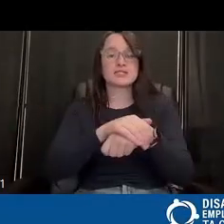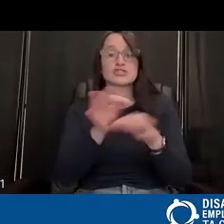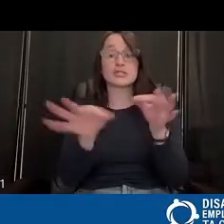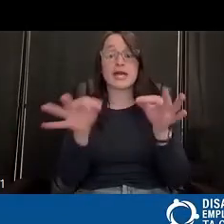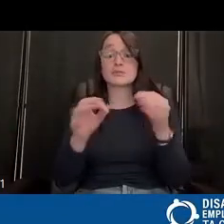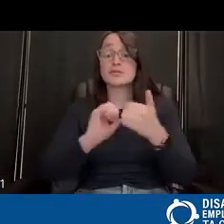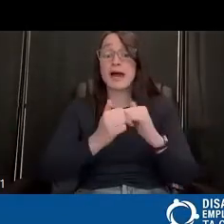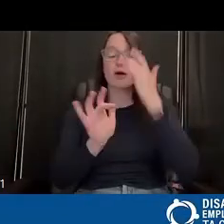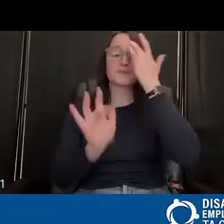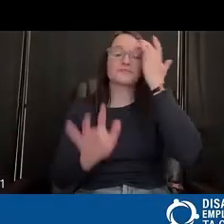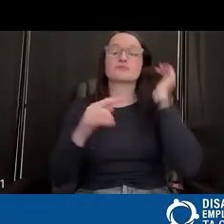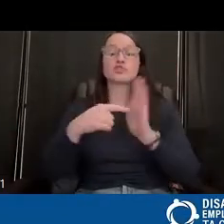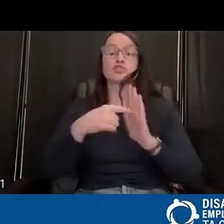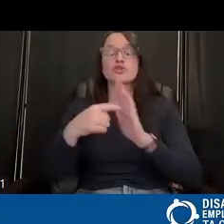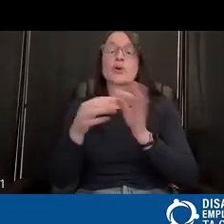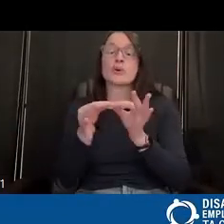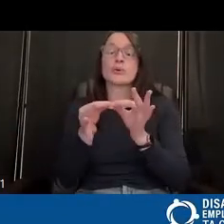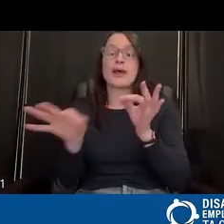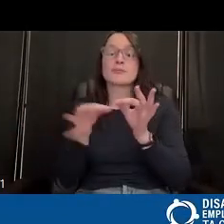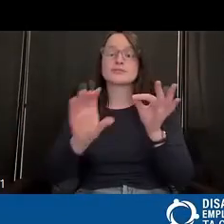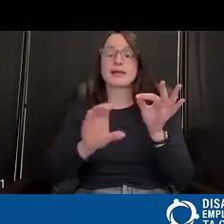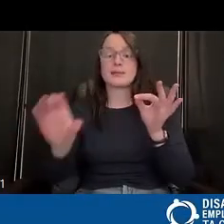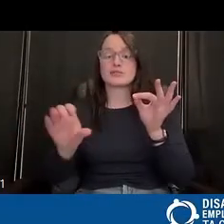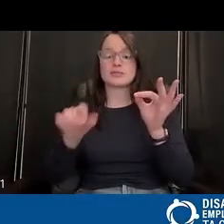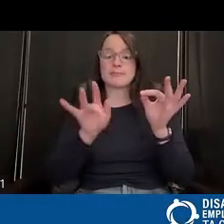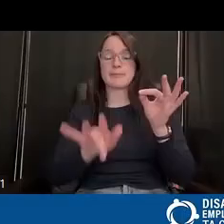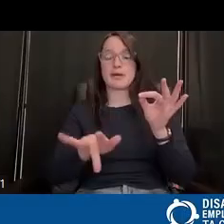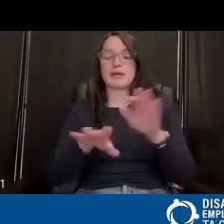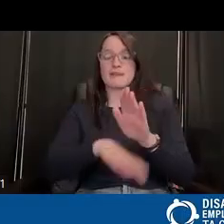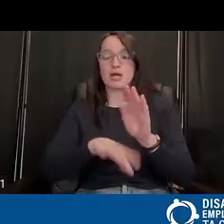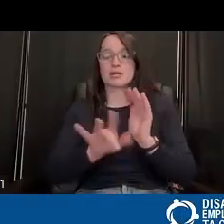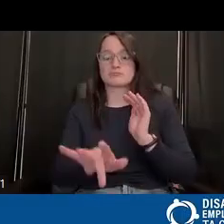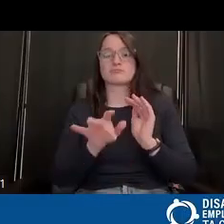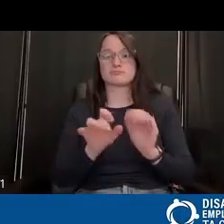button at the bottom of your Zoom window. We will have a little bit of time for questions